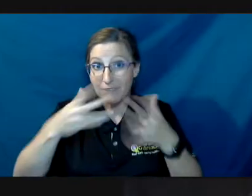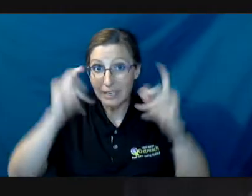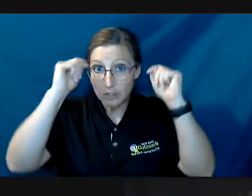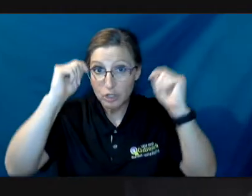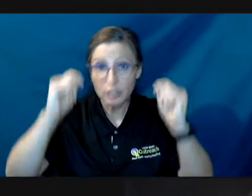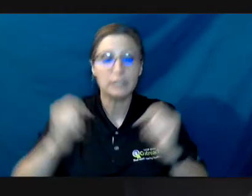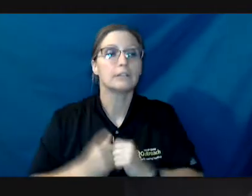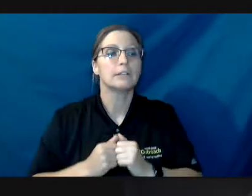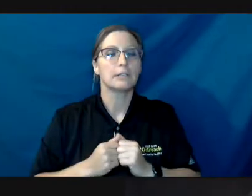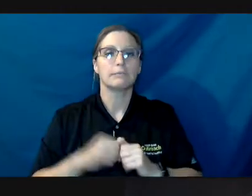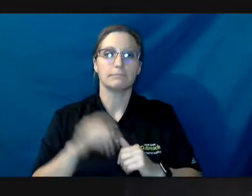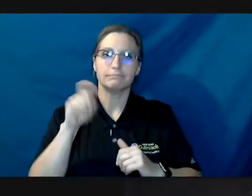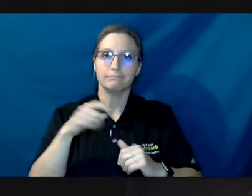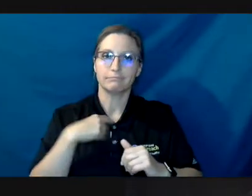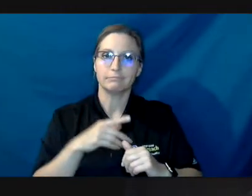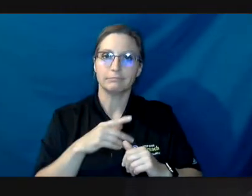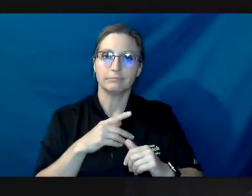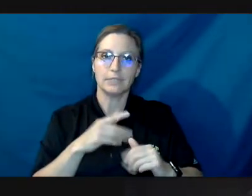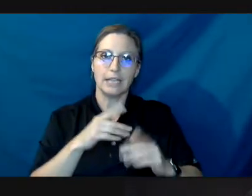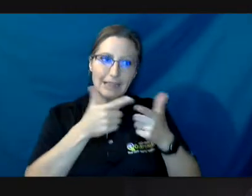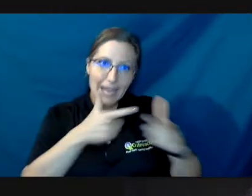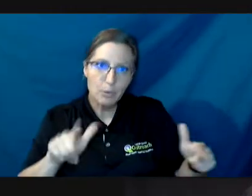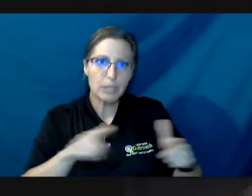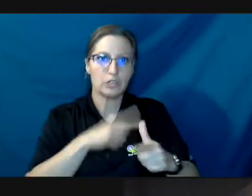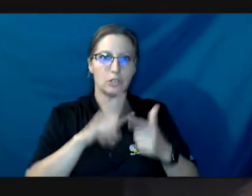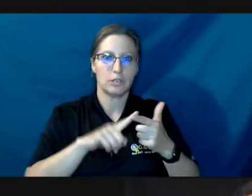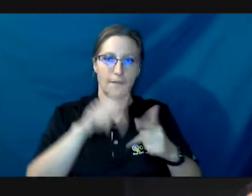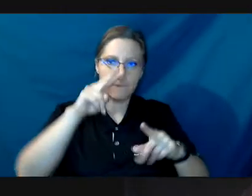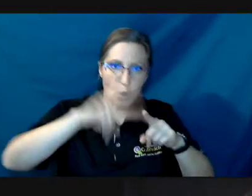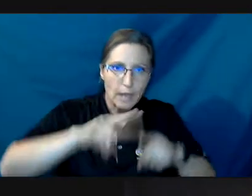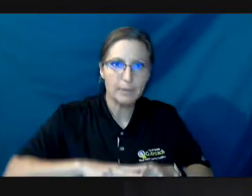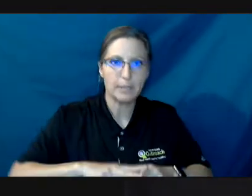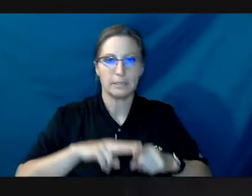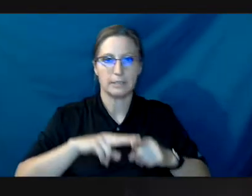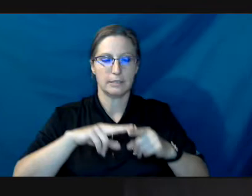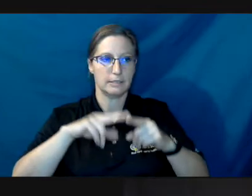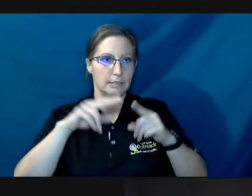the expertise of the educational interpreter- which is language, vocabulary, ASL, English.